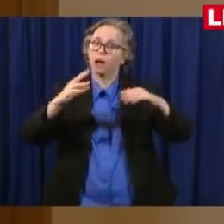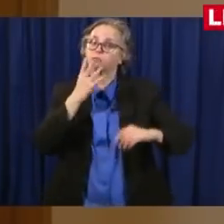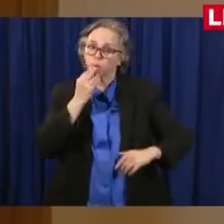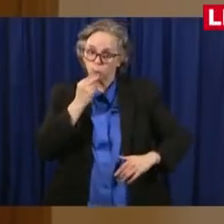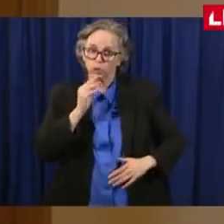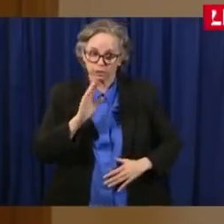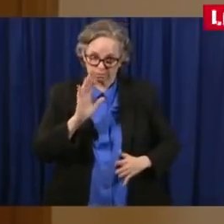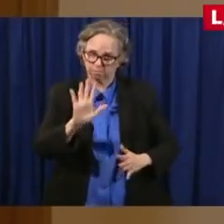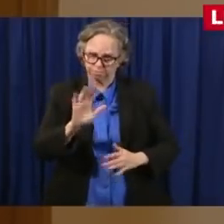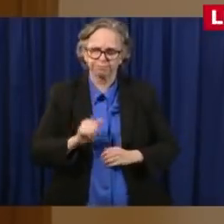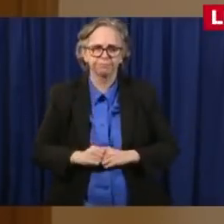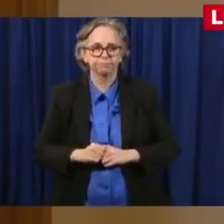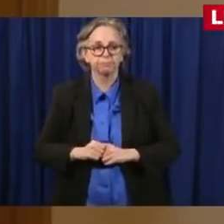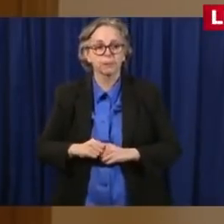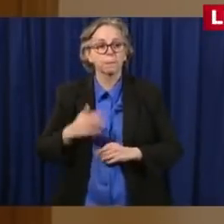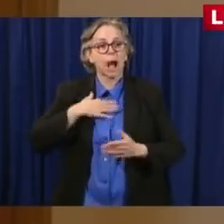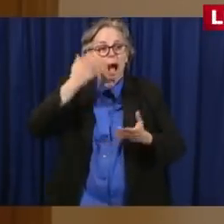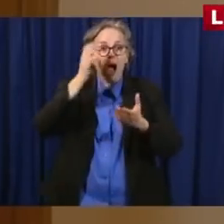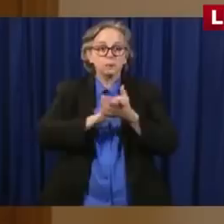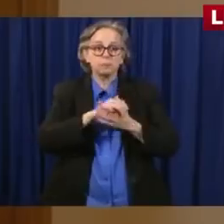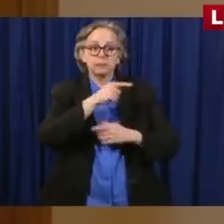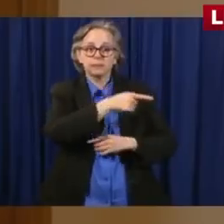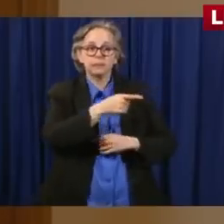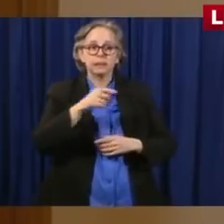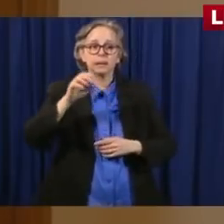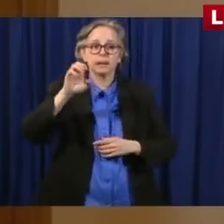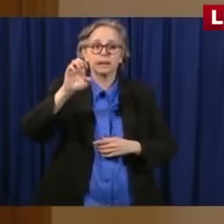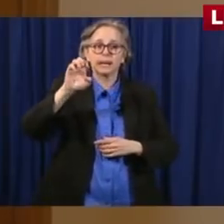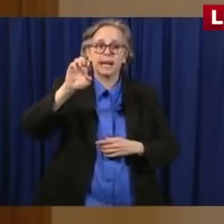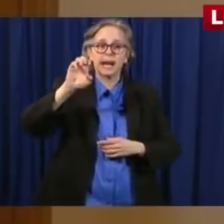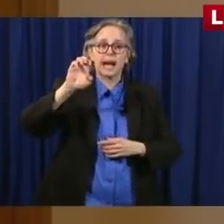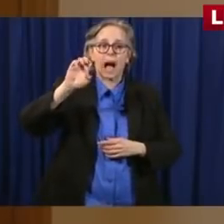I AM JEWISH.